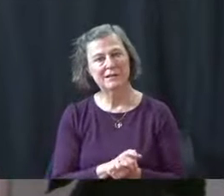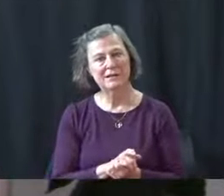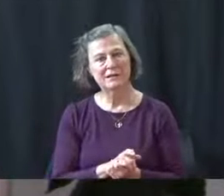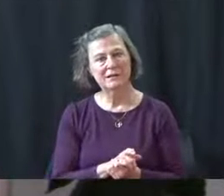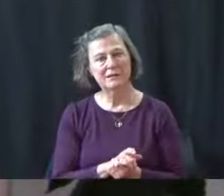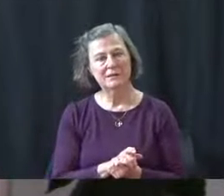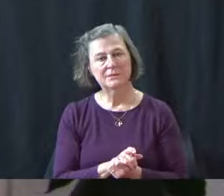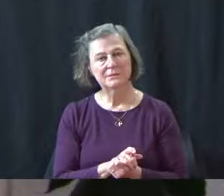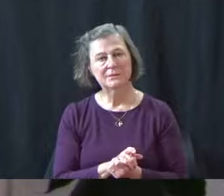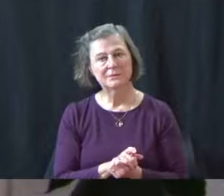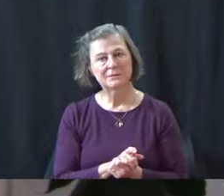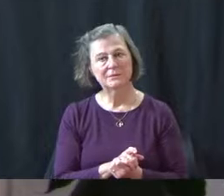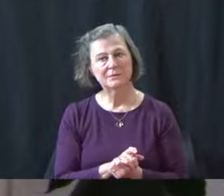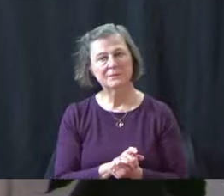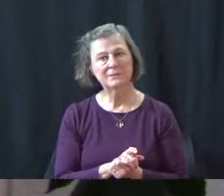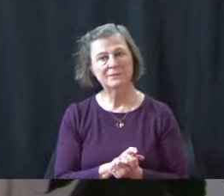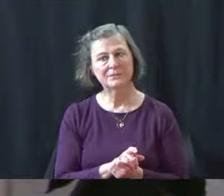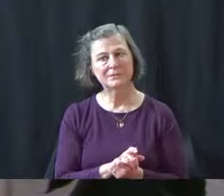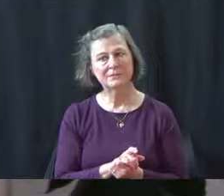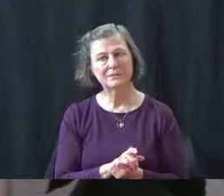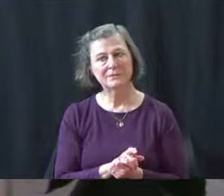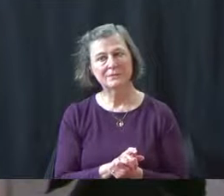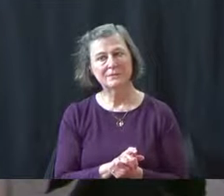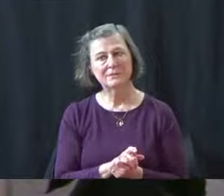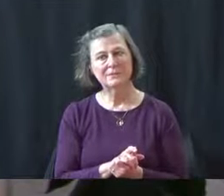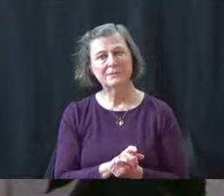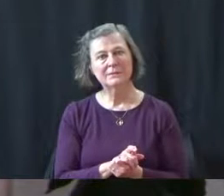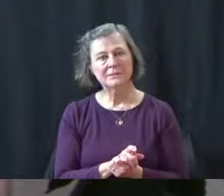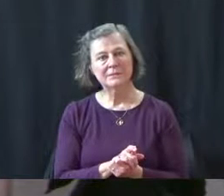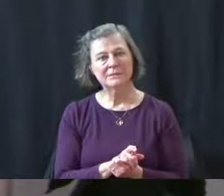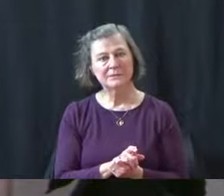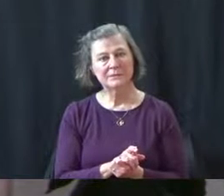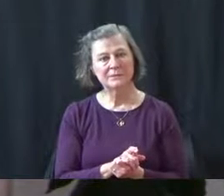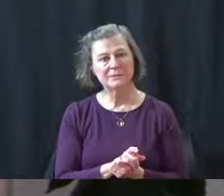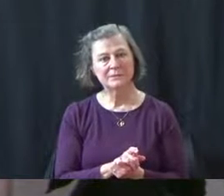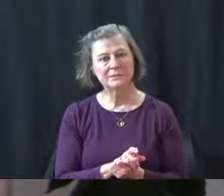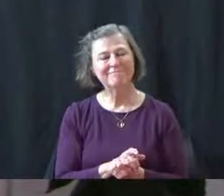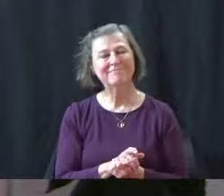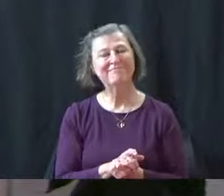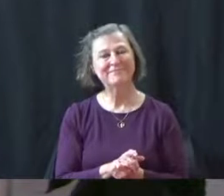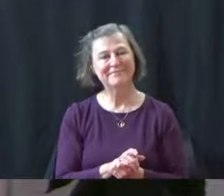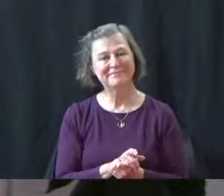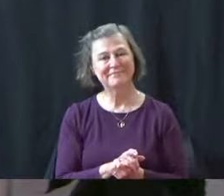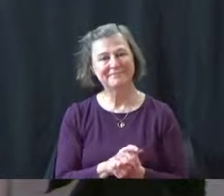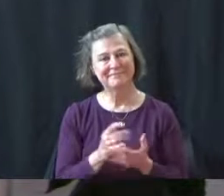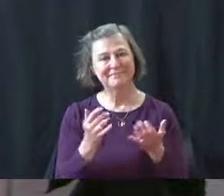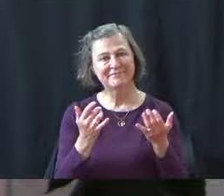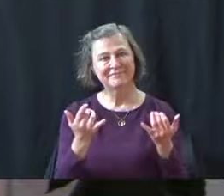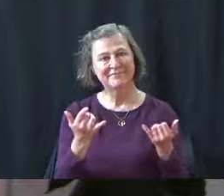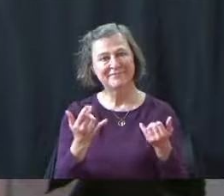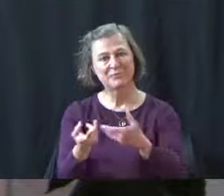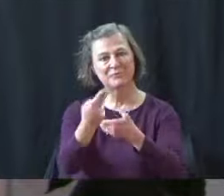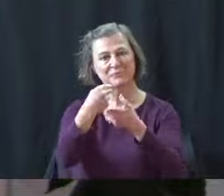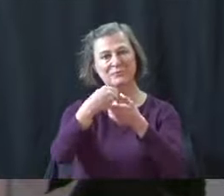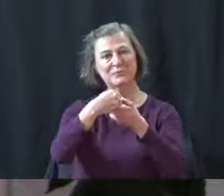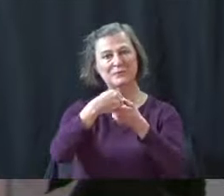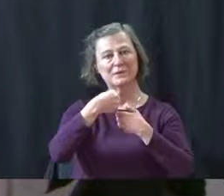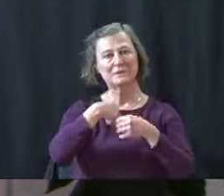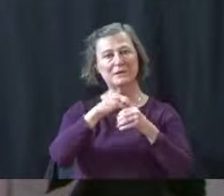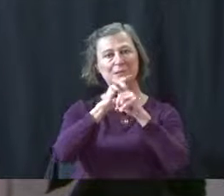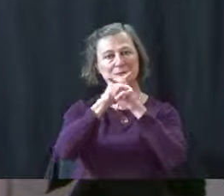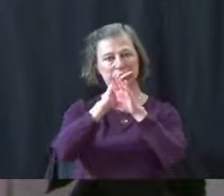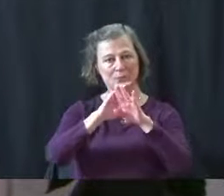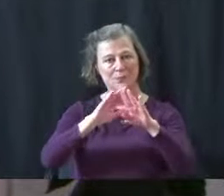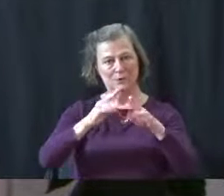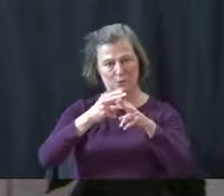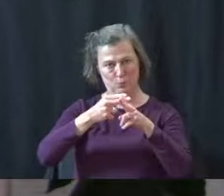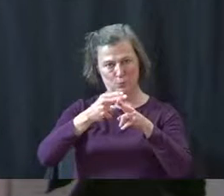Would you join me in a quiet brief meditation?